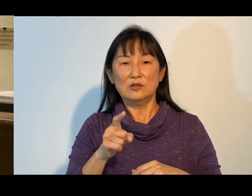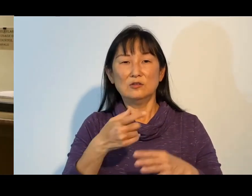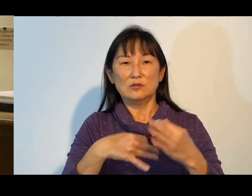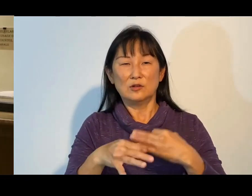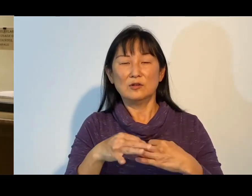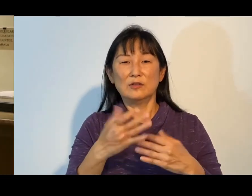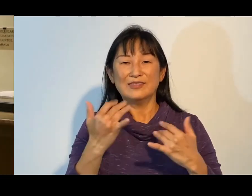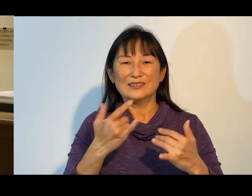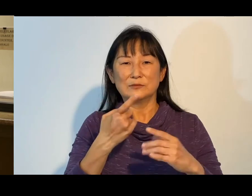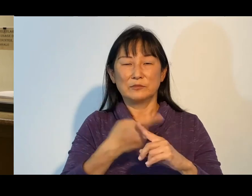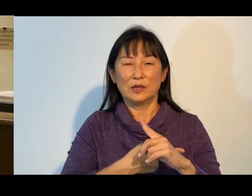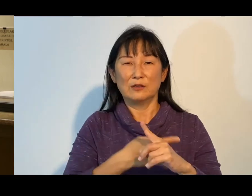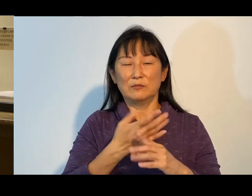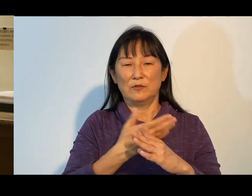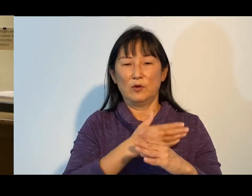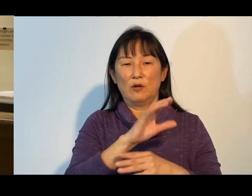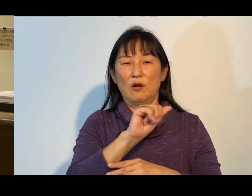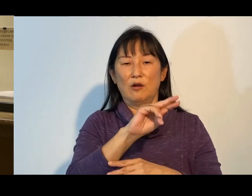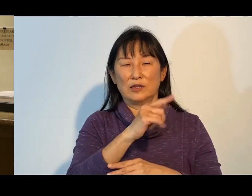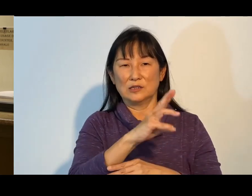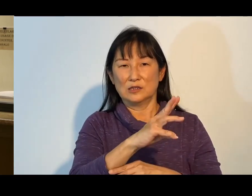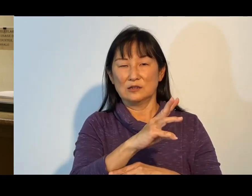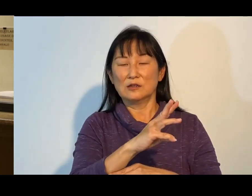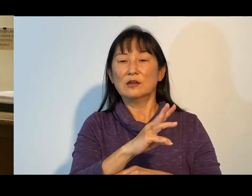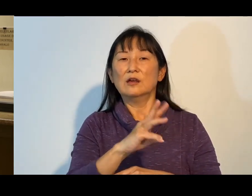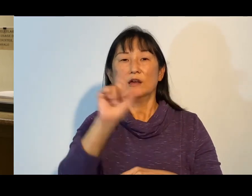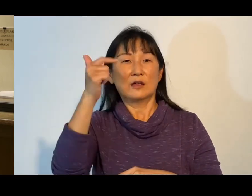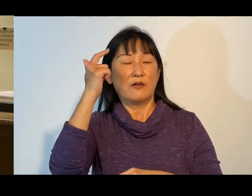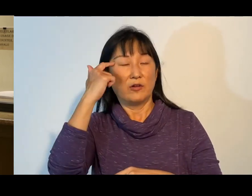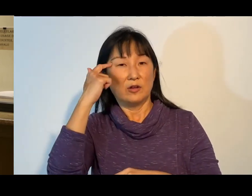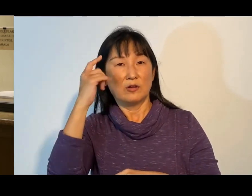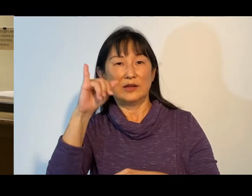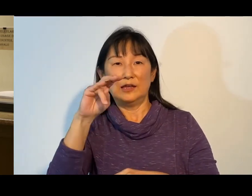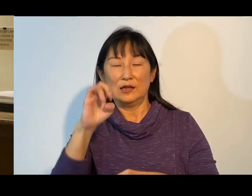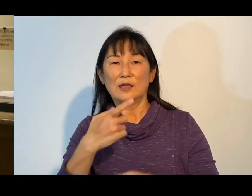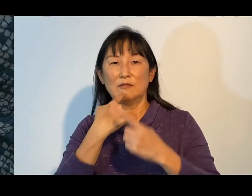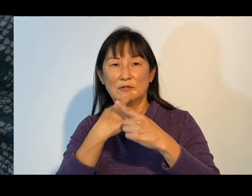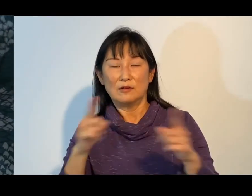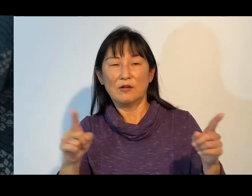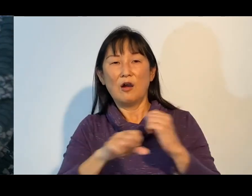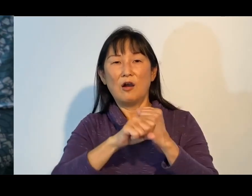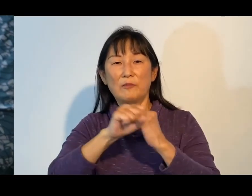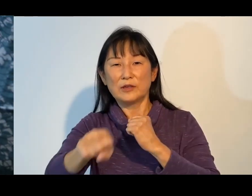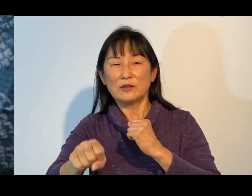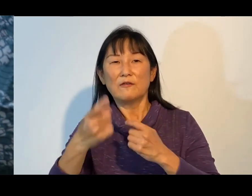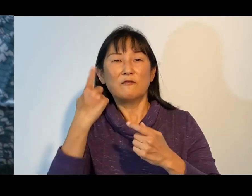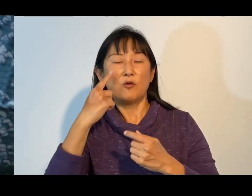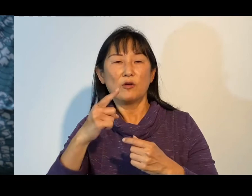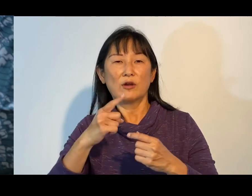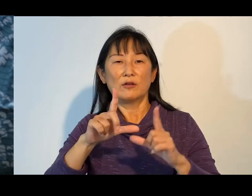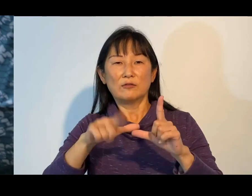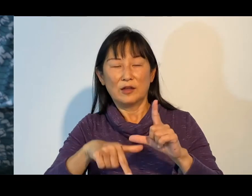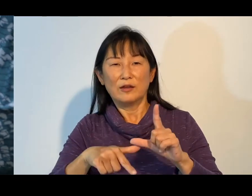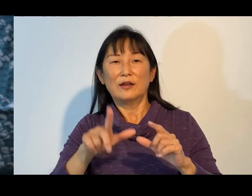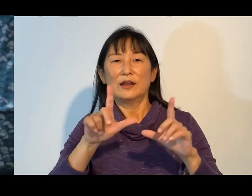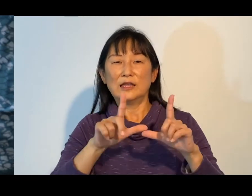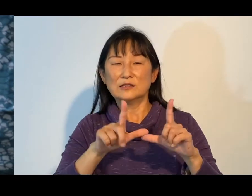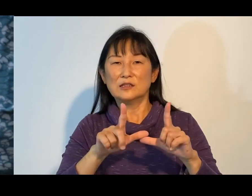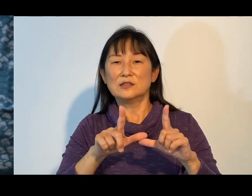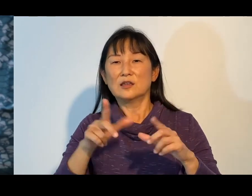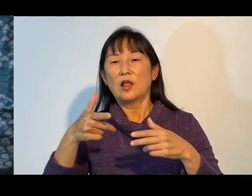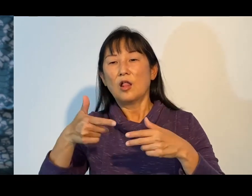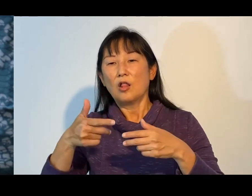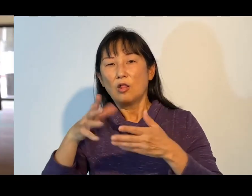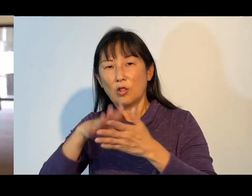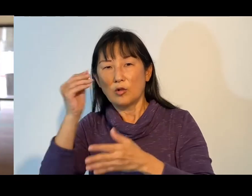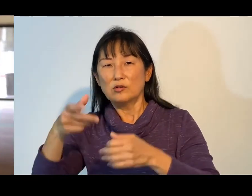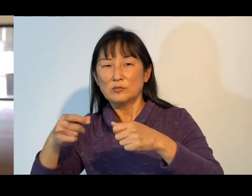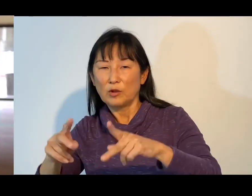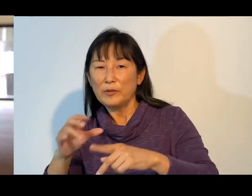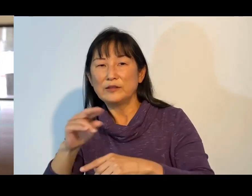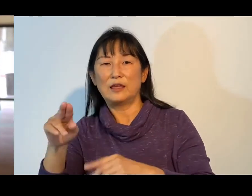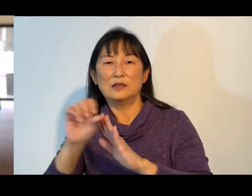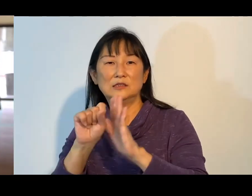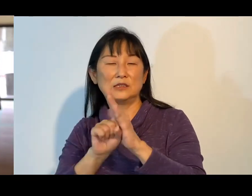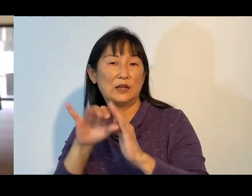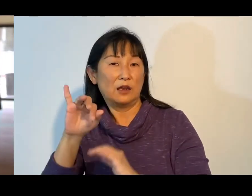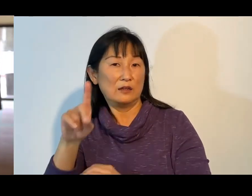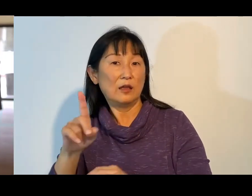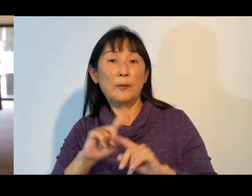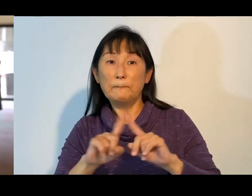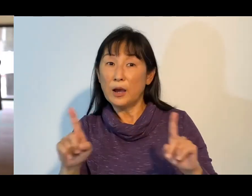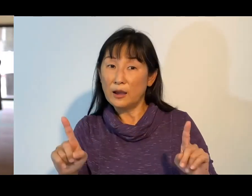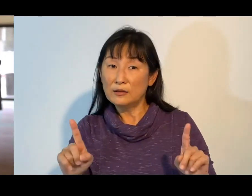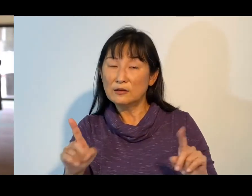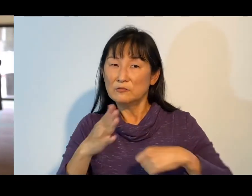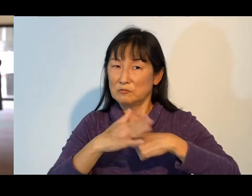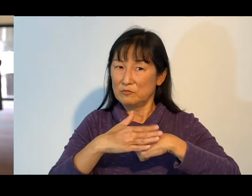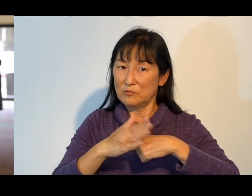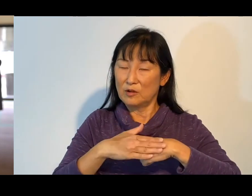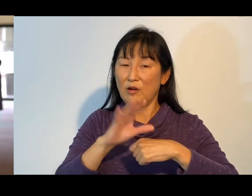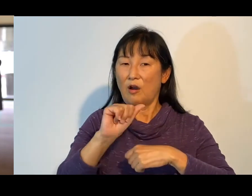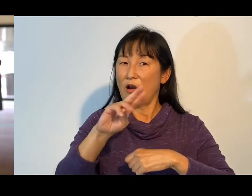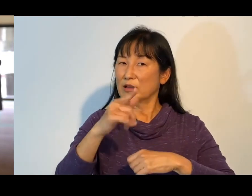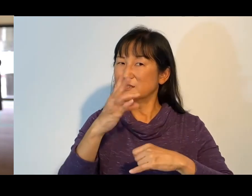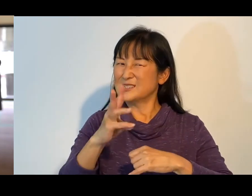Governor Ige’s emergency proclamations have included automatic extensions for expired driver’s licenses, learners permits, and State IDs. But he has indicated that August 6 will be the last